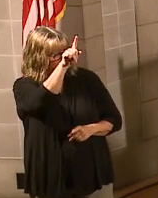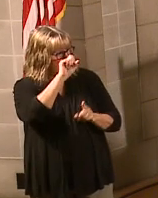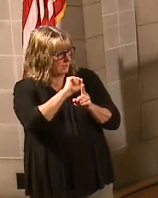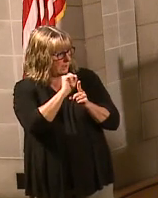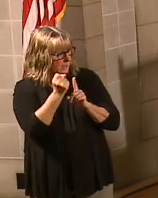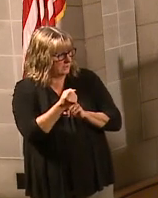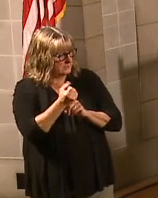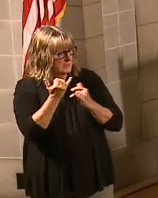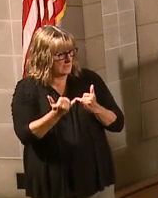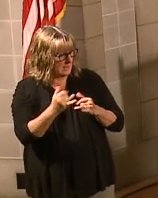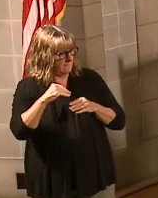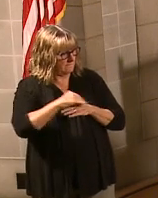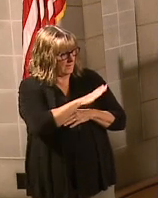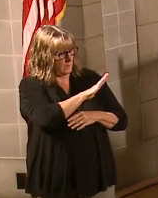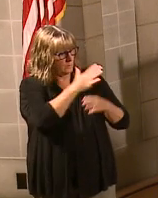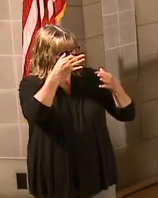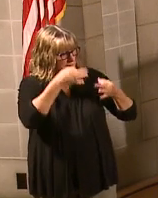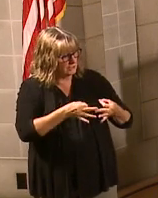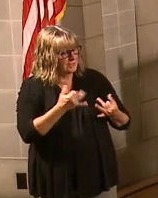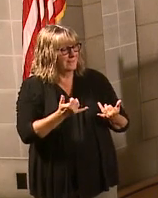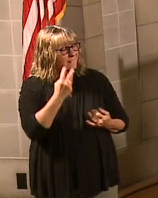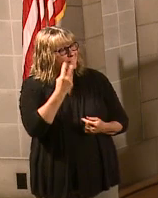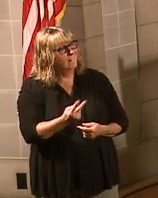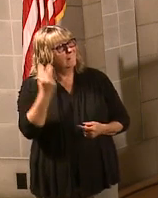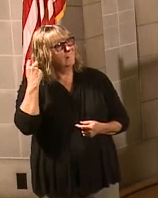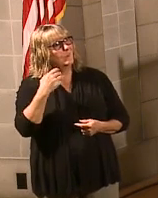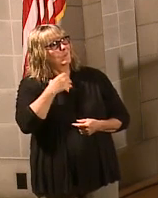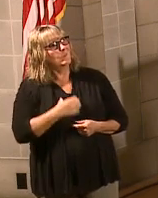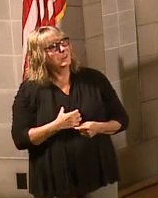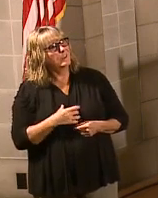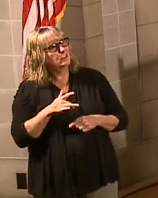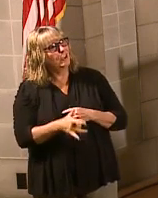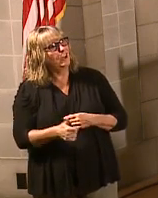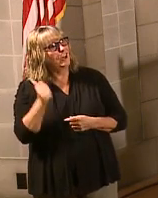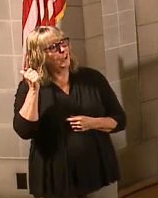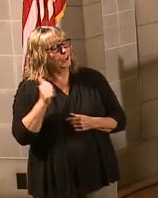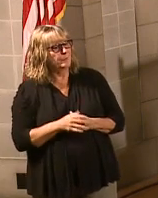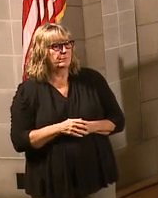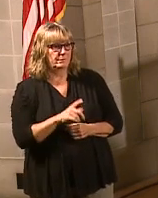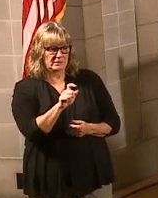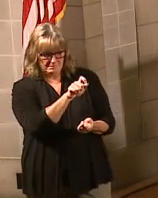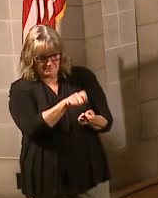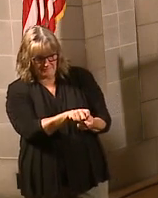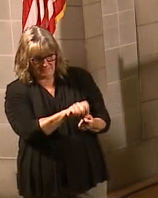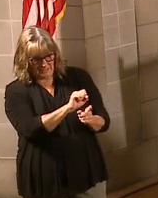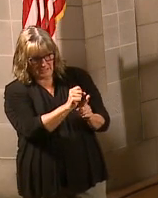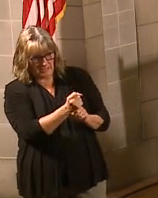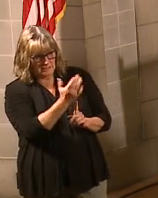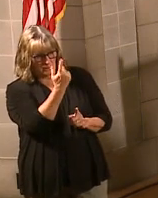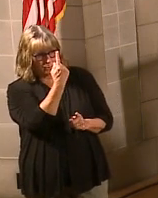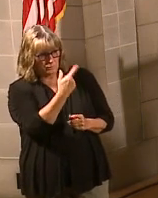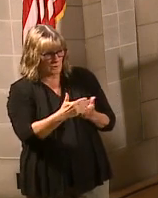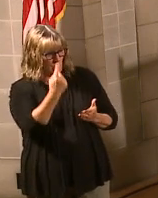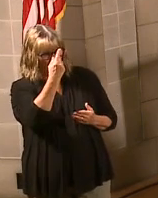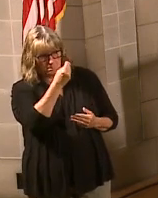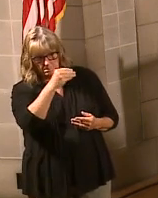PEOPLE BETWEEN HOSPITALS OR FIND THAT HOSPITAL BED FOR PEOPLE WHO